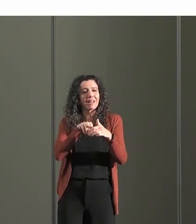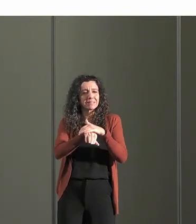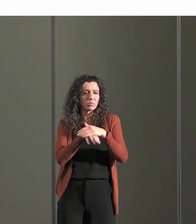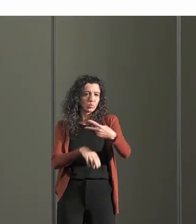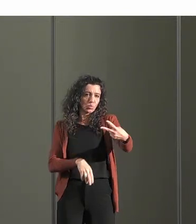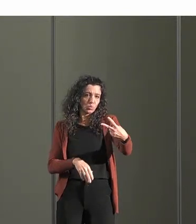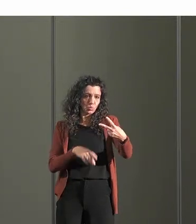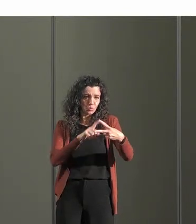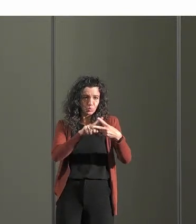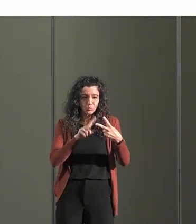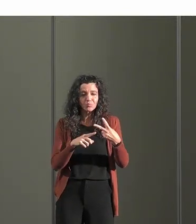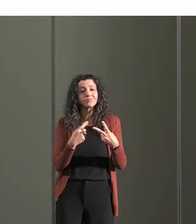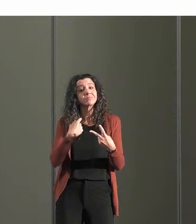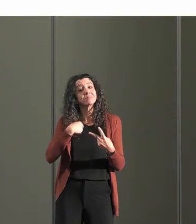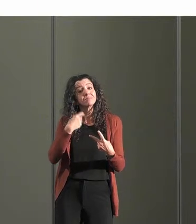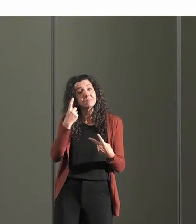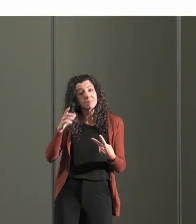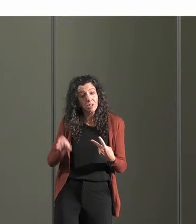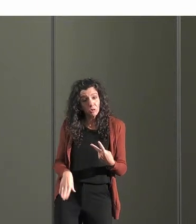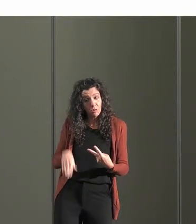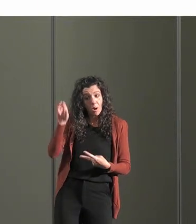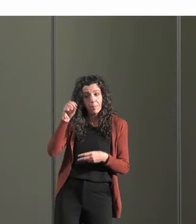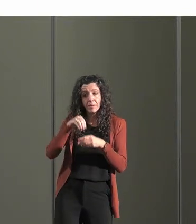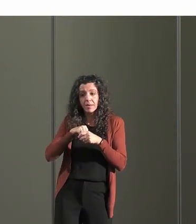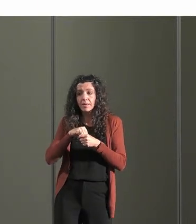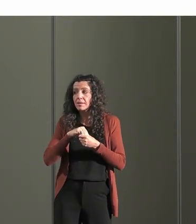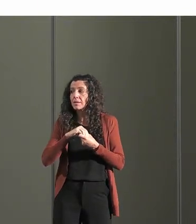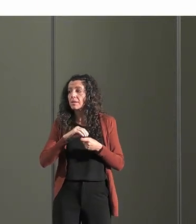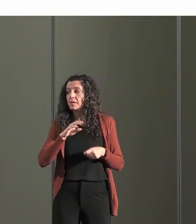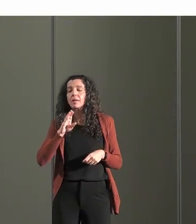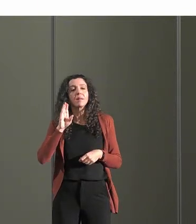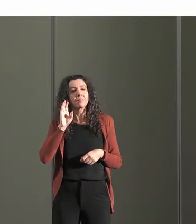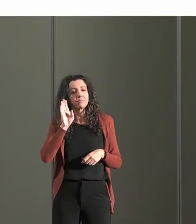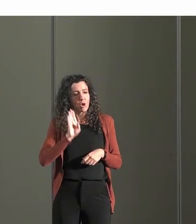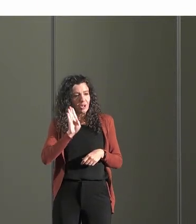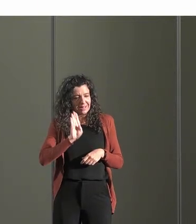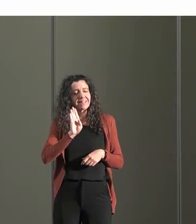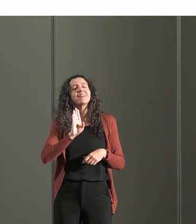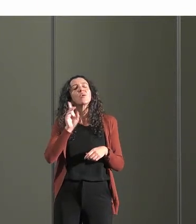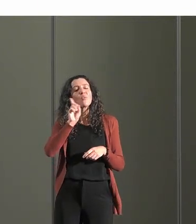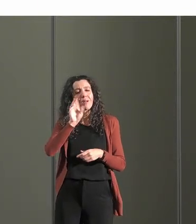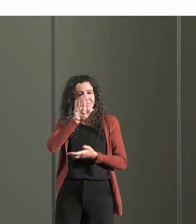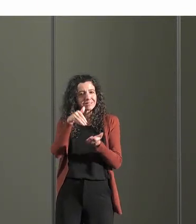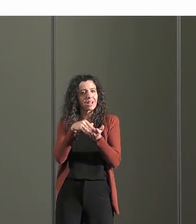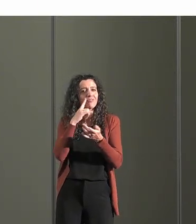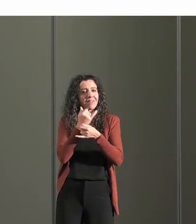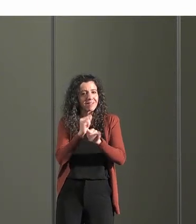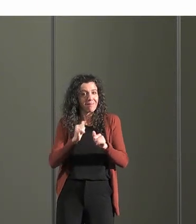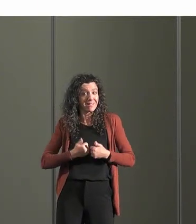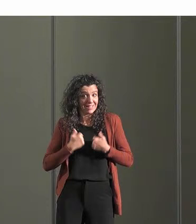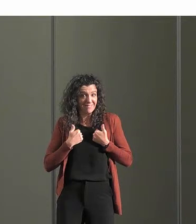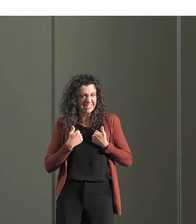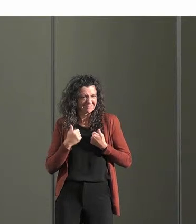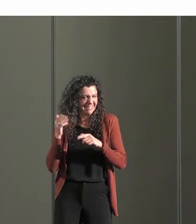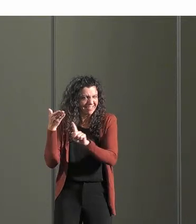And I've not been here five years I'm excited to be here again . I got involved in two ways I grew up in Berkeley.